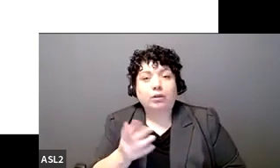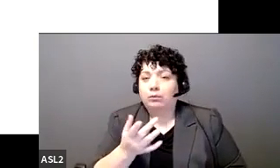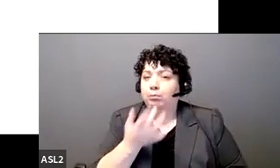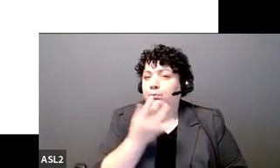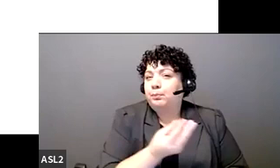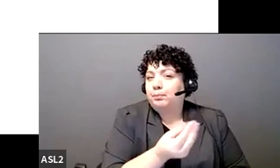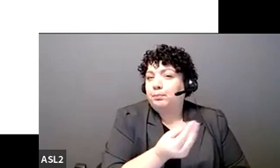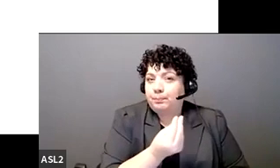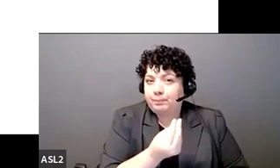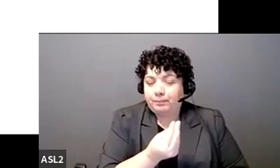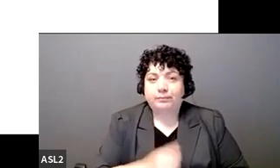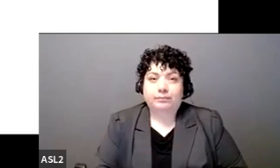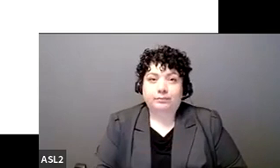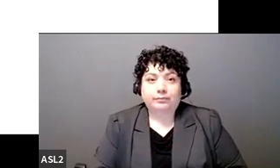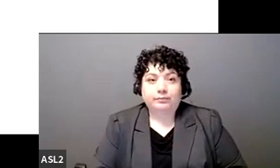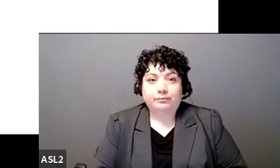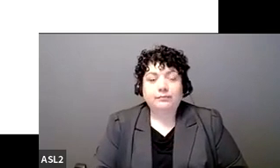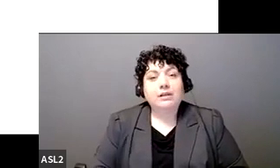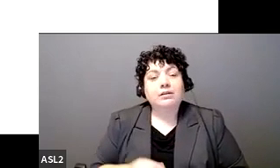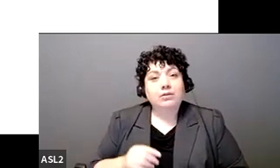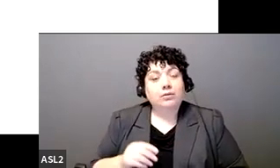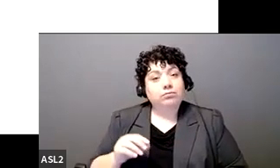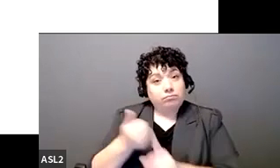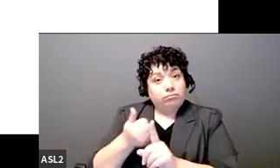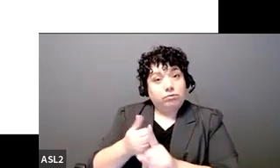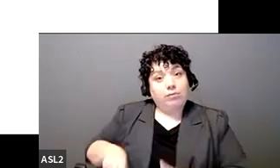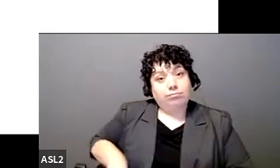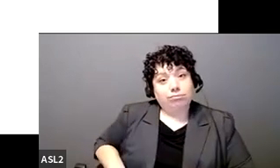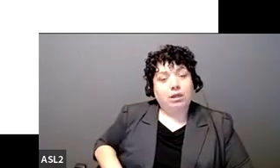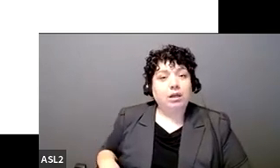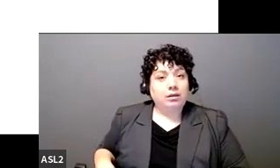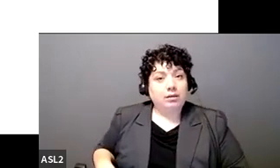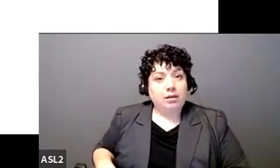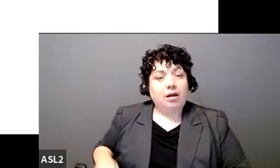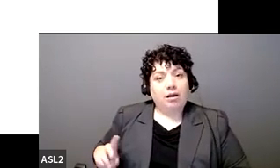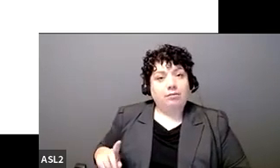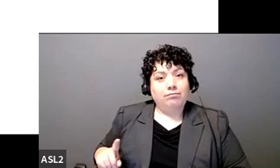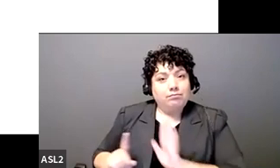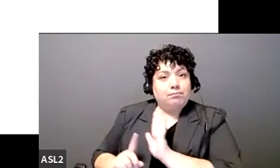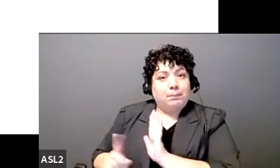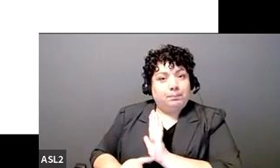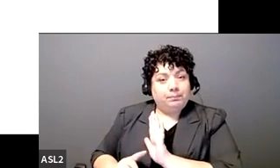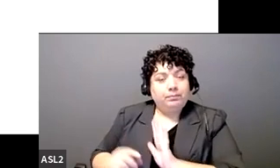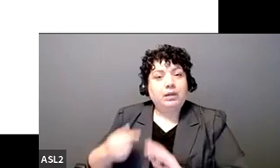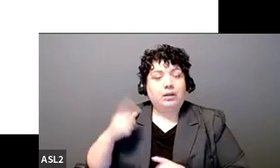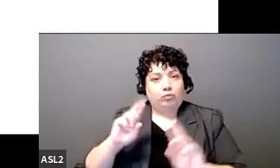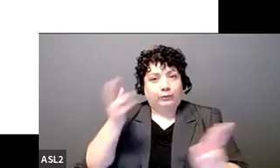brightens up anyway his does it beep and it lets him know if someone's entering the room or near